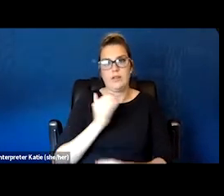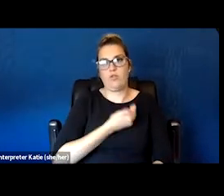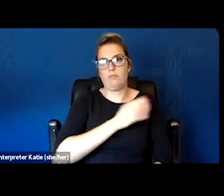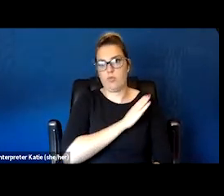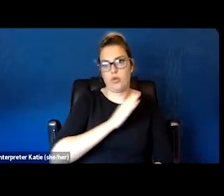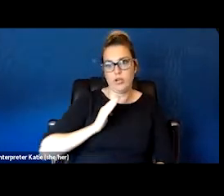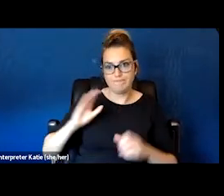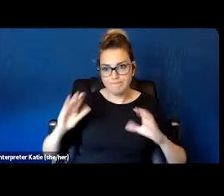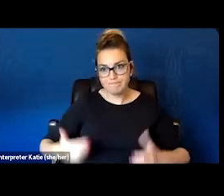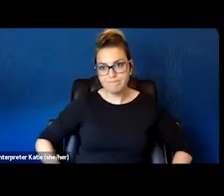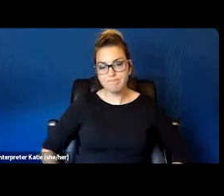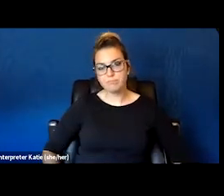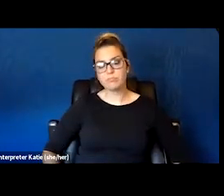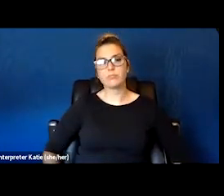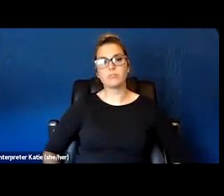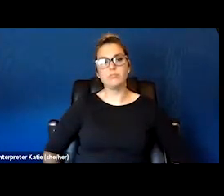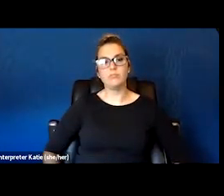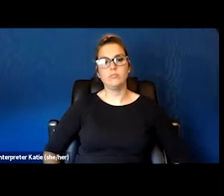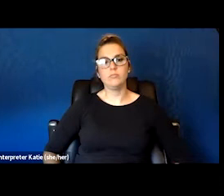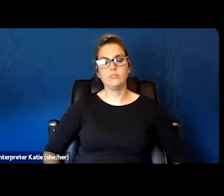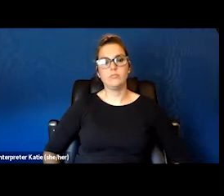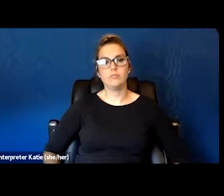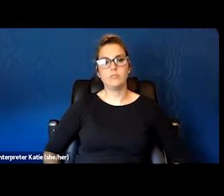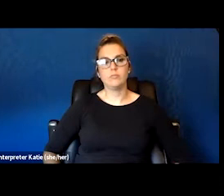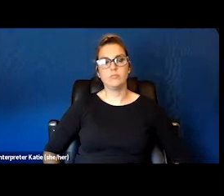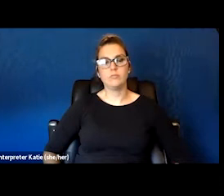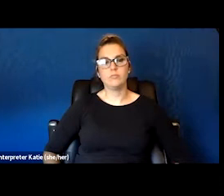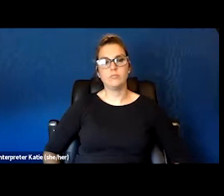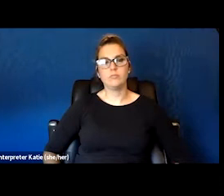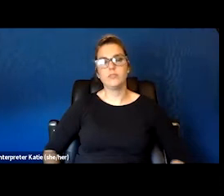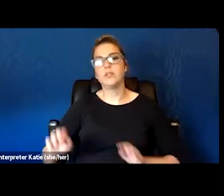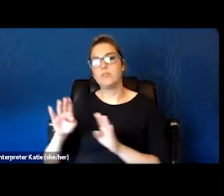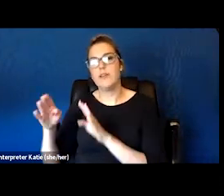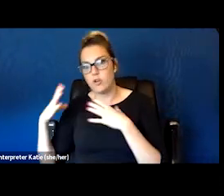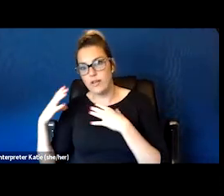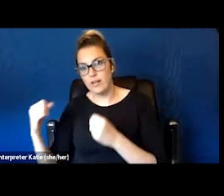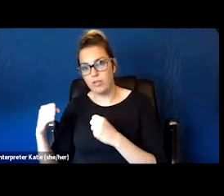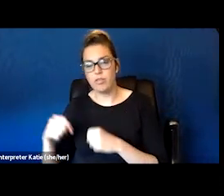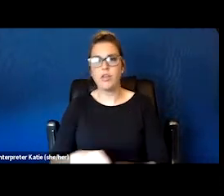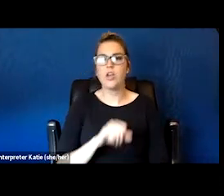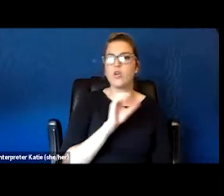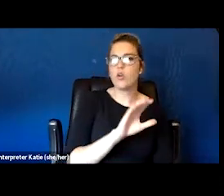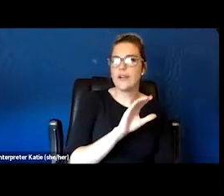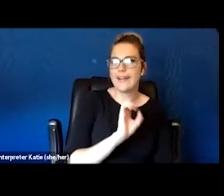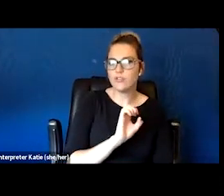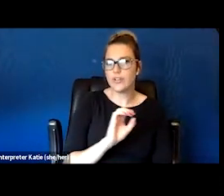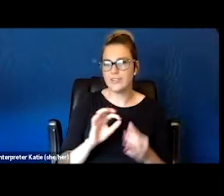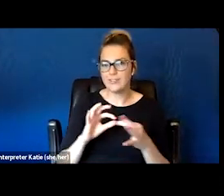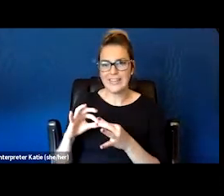And then I wanted to touch on how Behavioral Health can connect to Coordinated Entry and vice versa, how that works in our community.